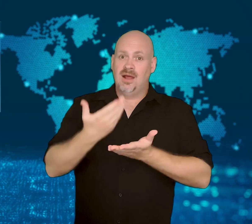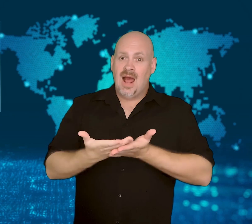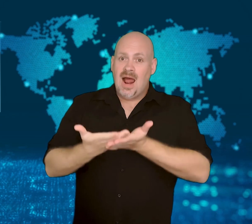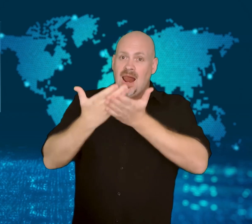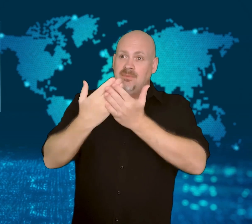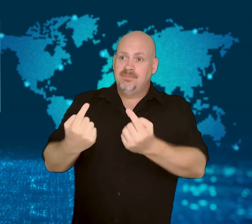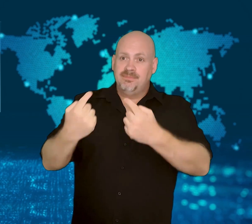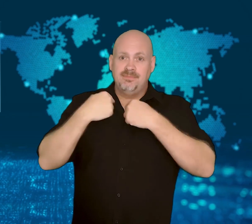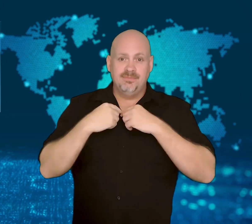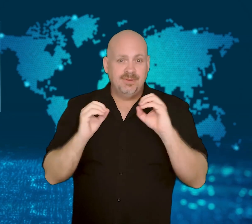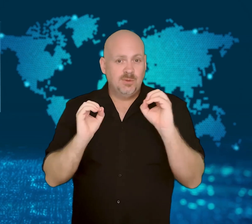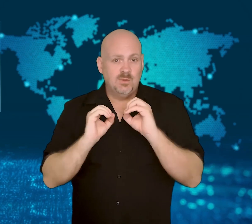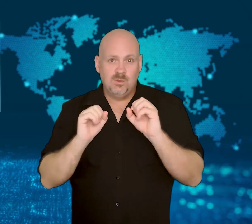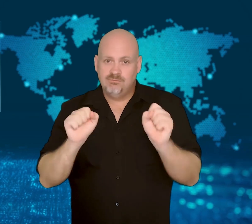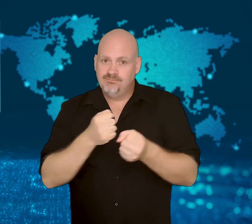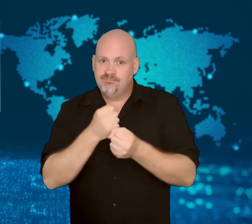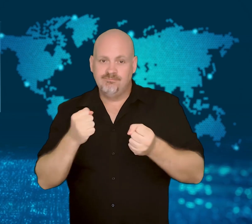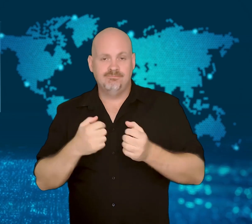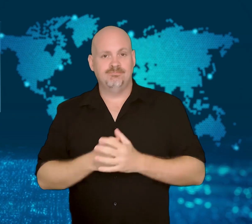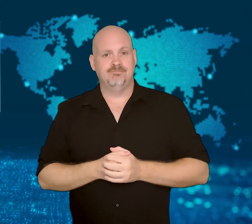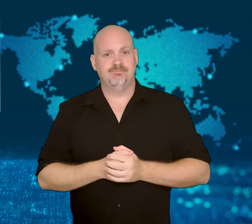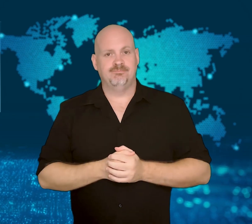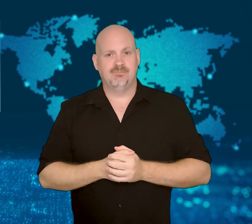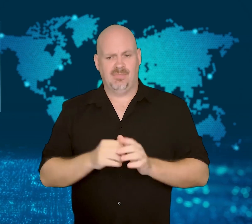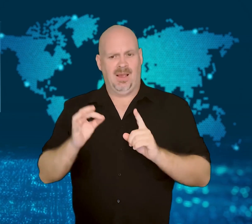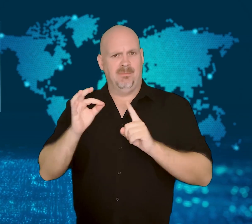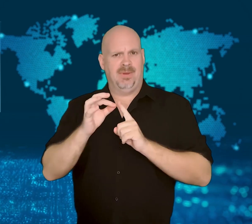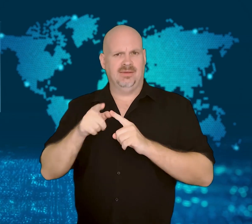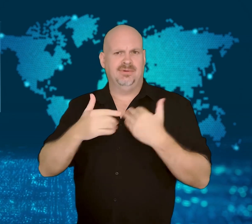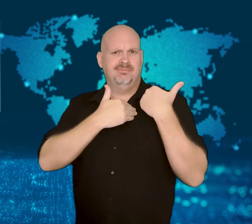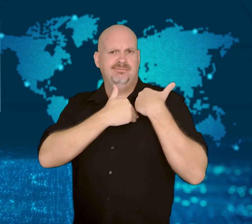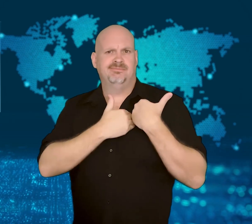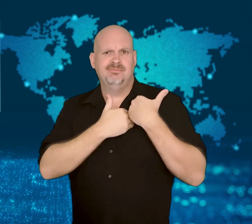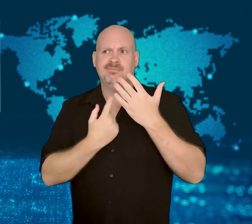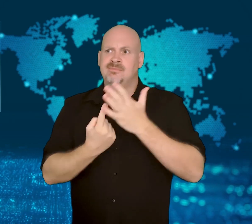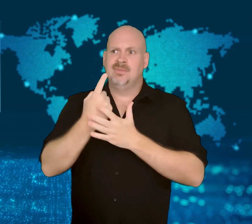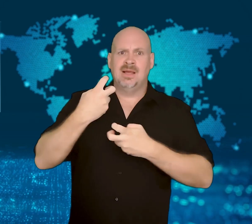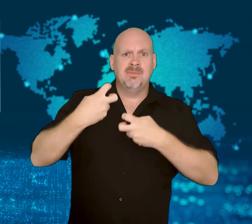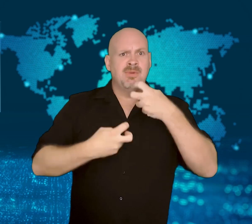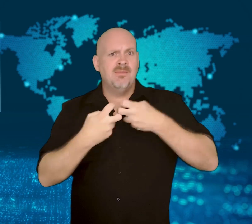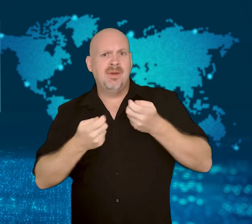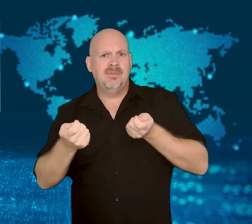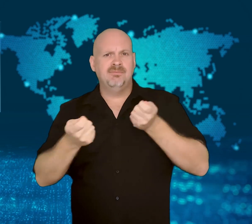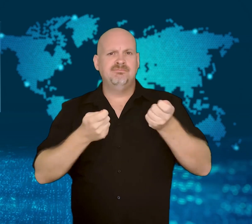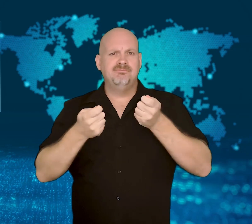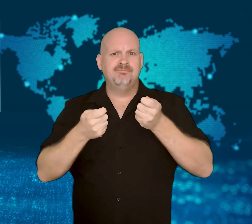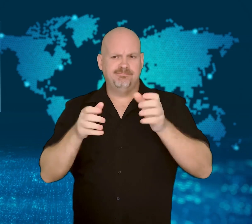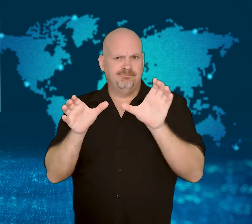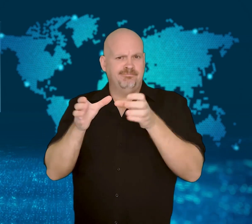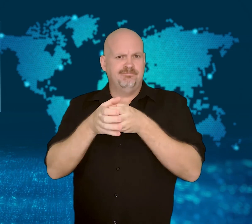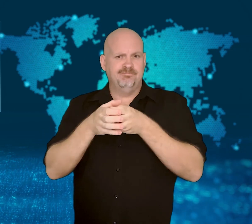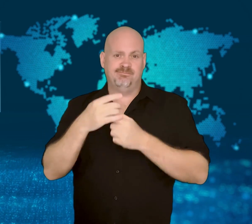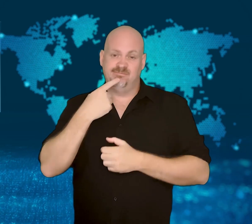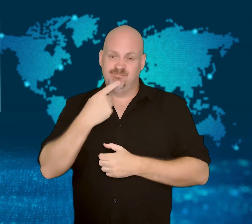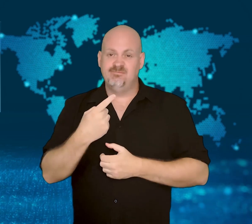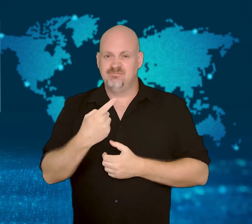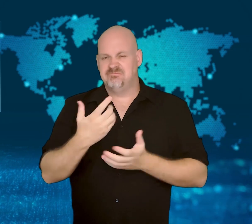According to Pakistan's disaster agency, over 1,000 people have died since mid-June.